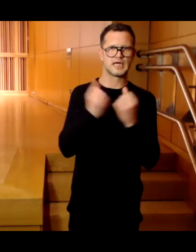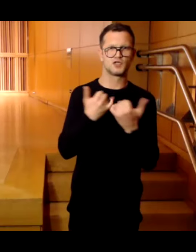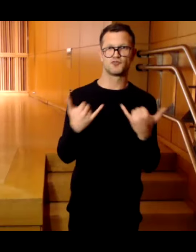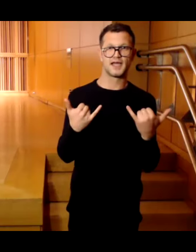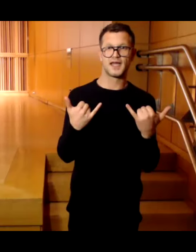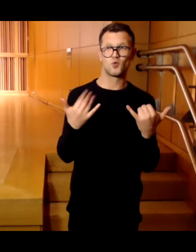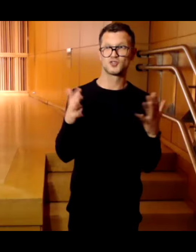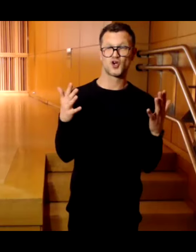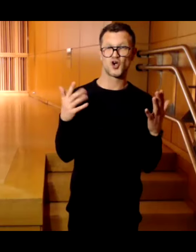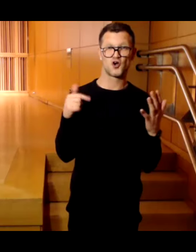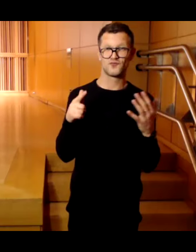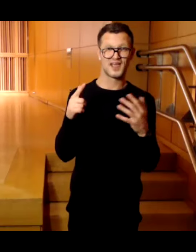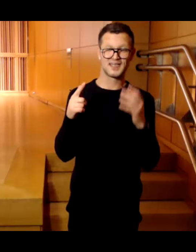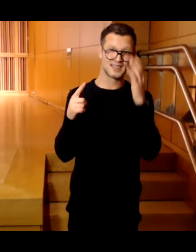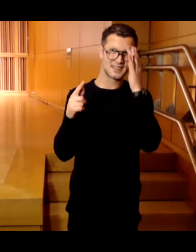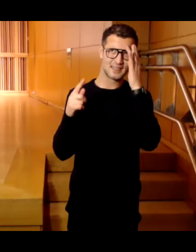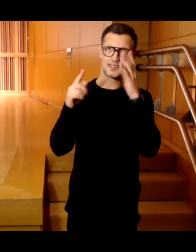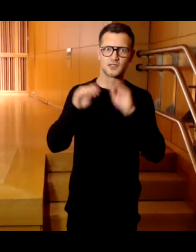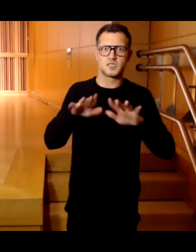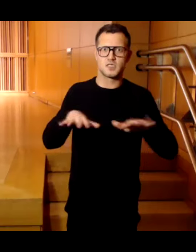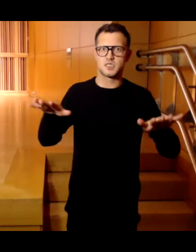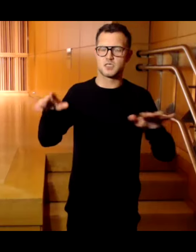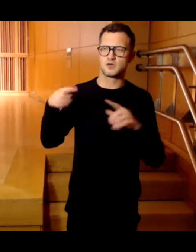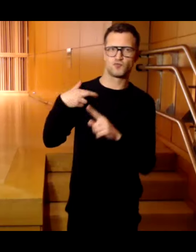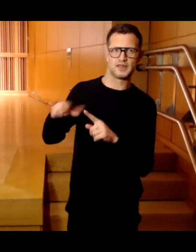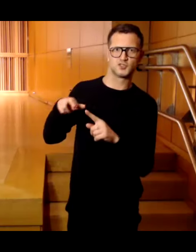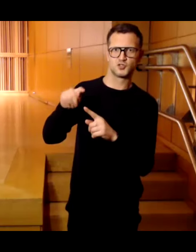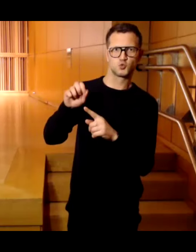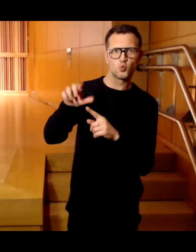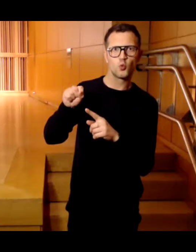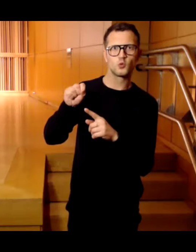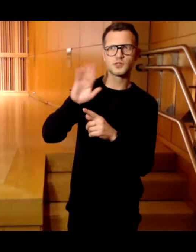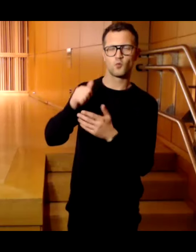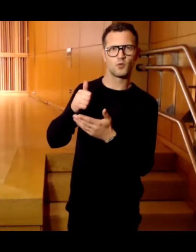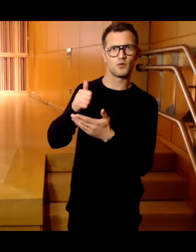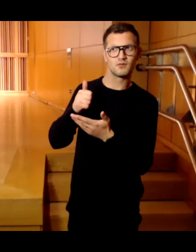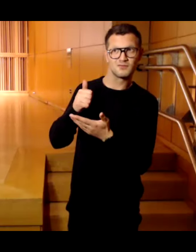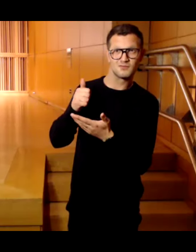and ideological tools that privilege the promises and possibilities of shared beliefs.